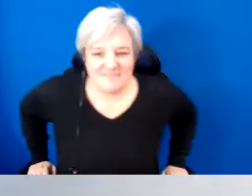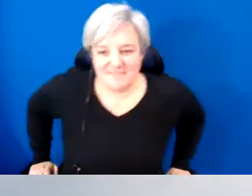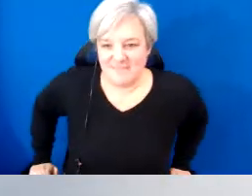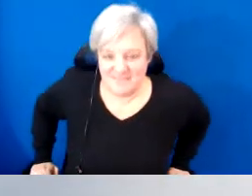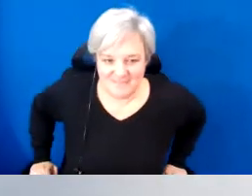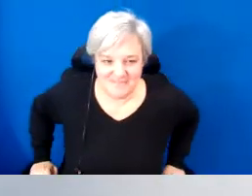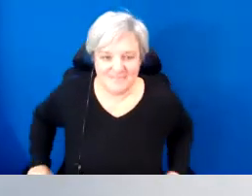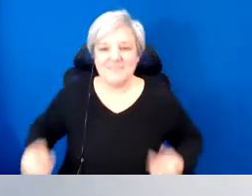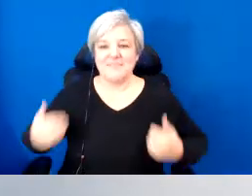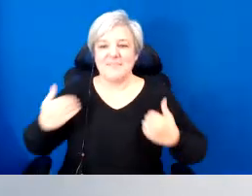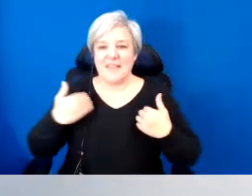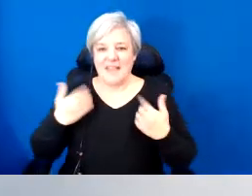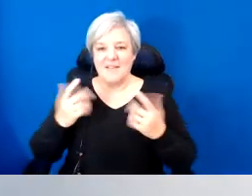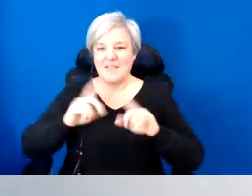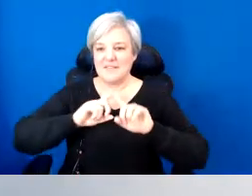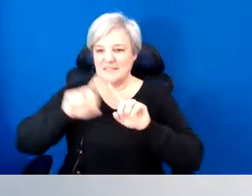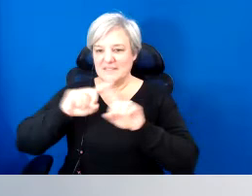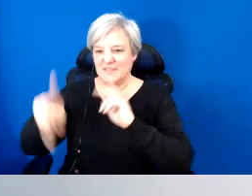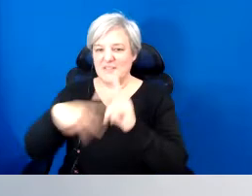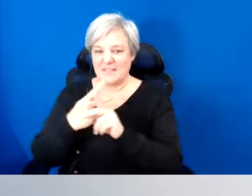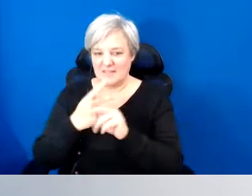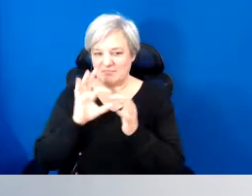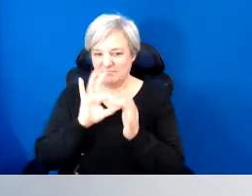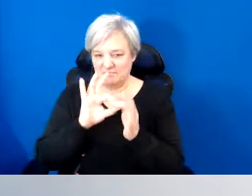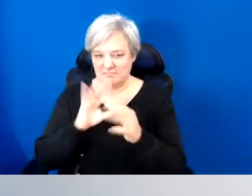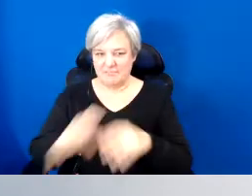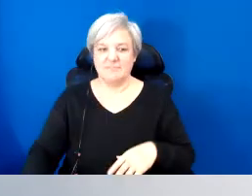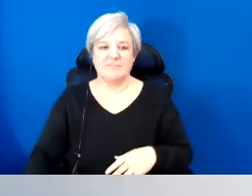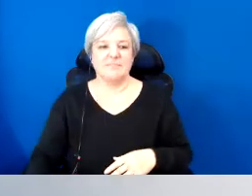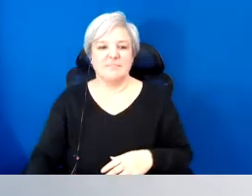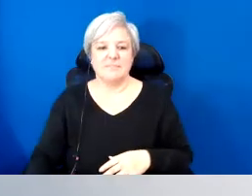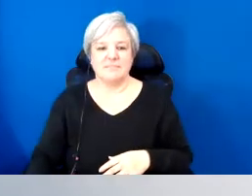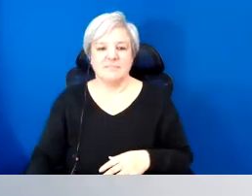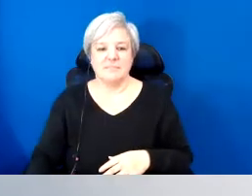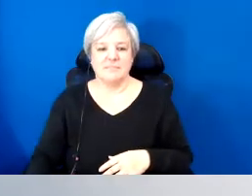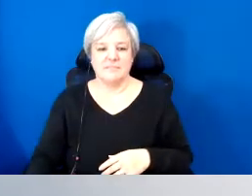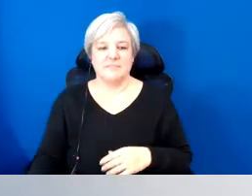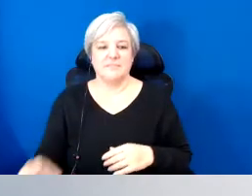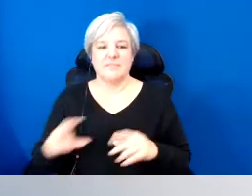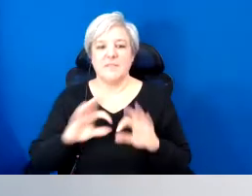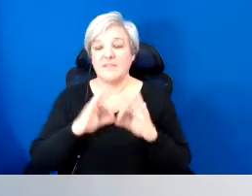Some are professional. Some are acquaintance relationships. Group members, family, intimate relationships.